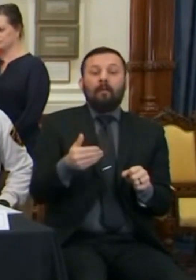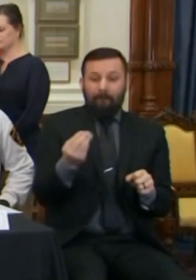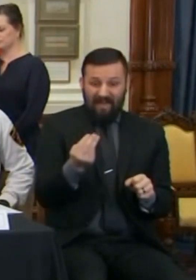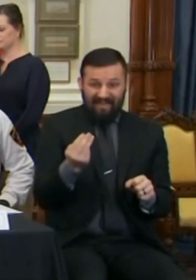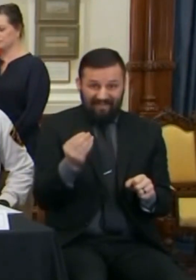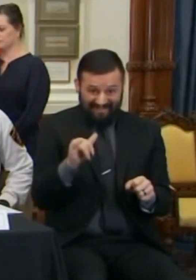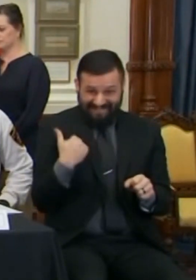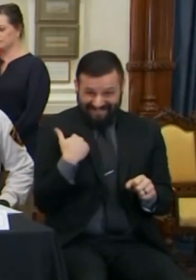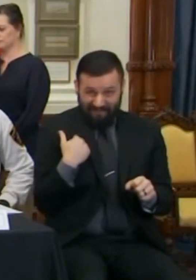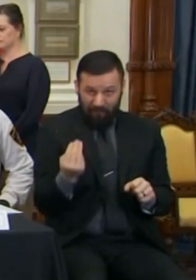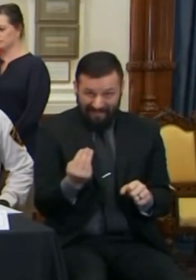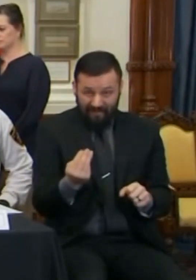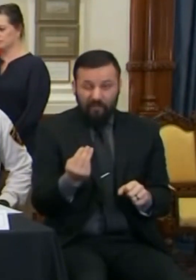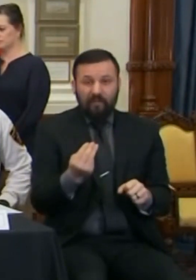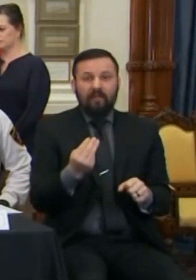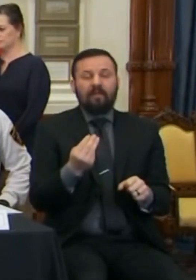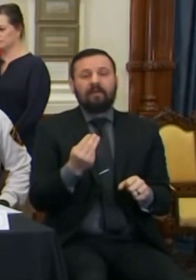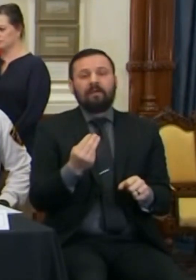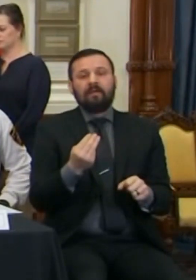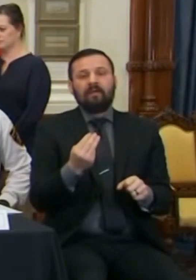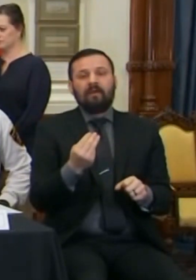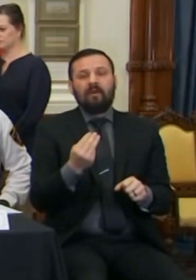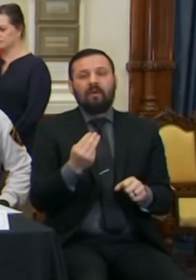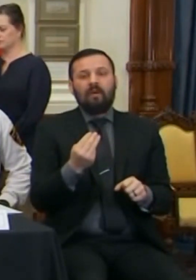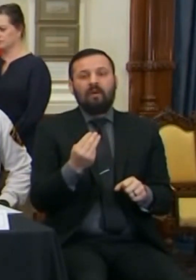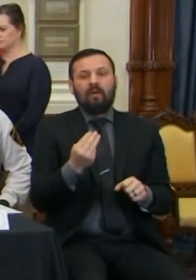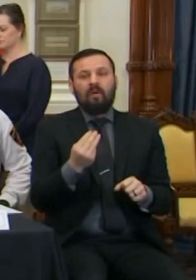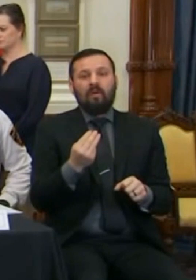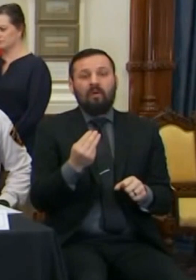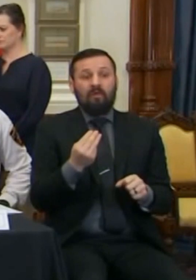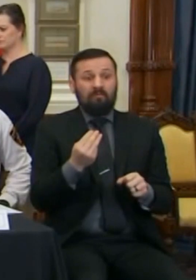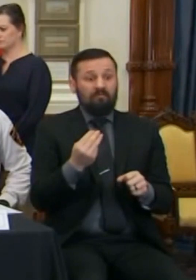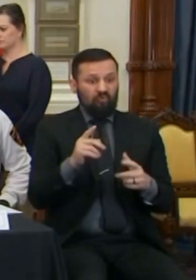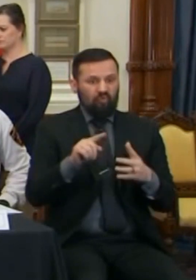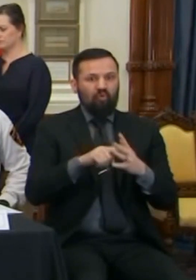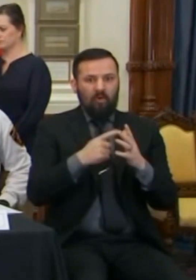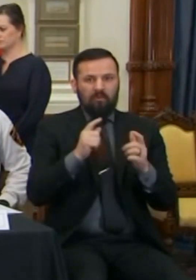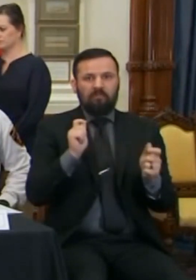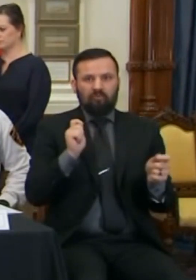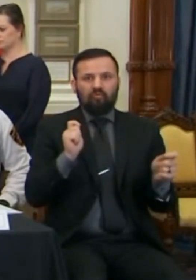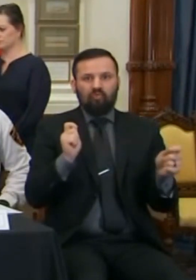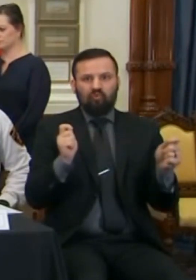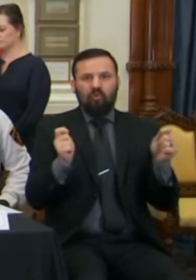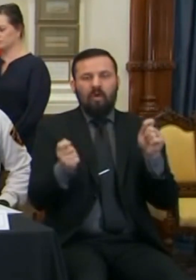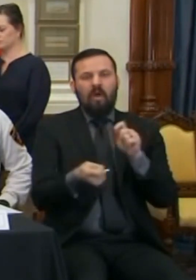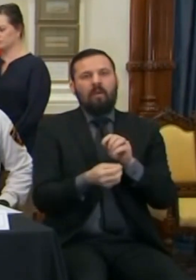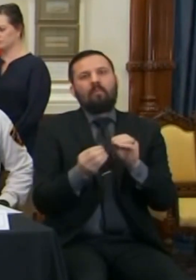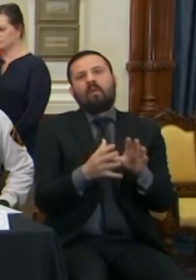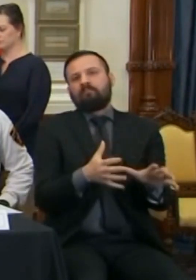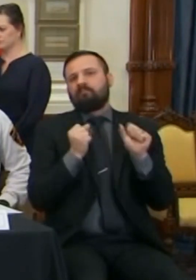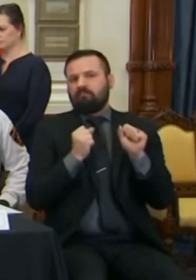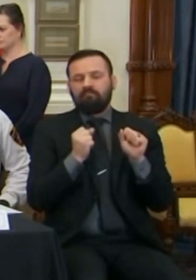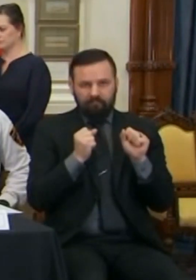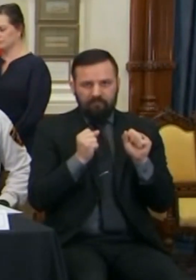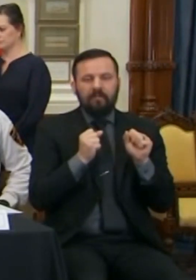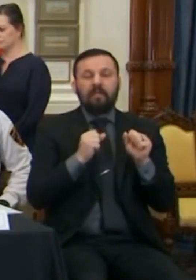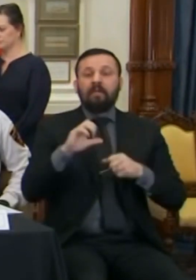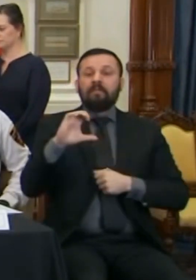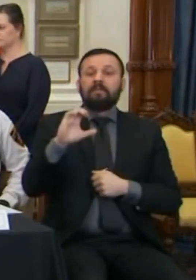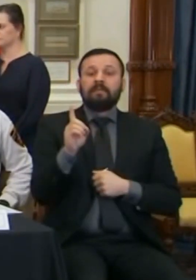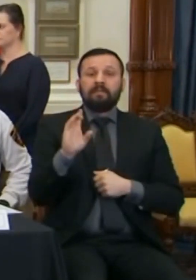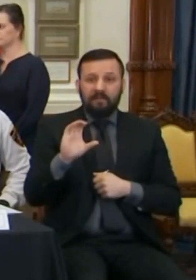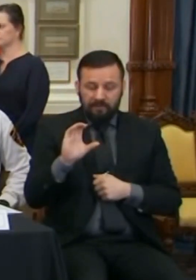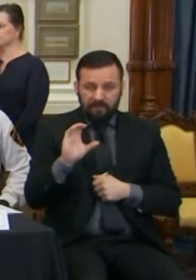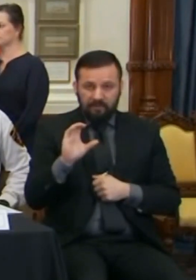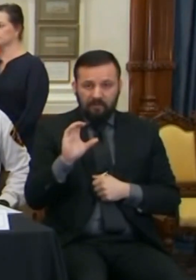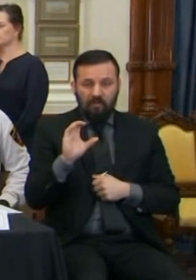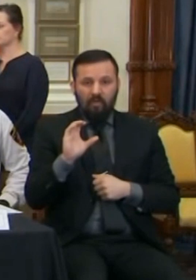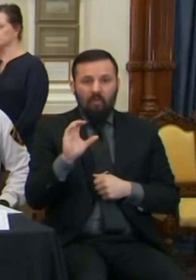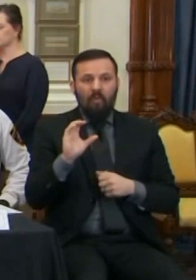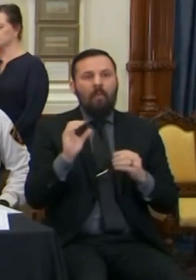this week things begin to change even more rapidly the CDC further heightened